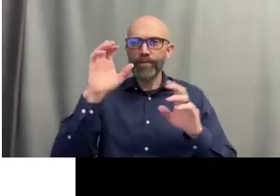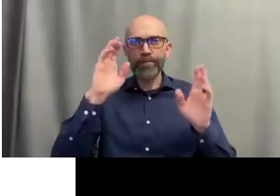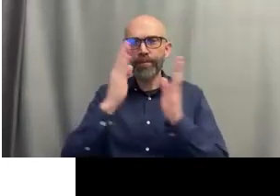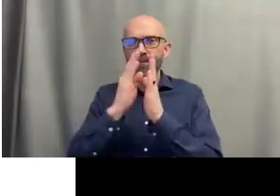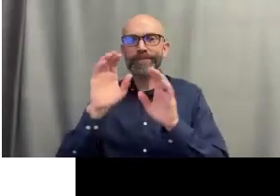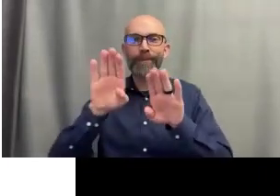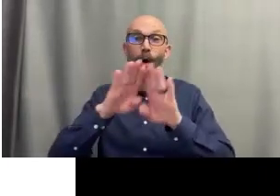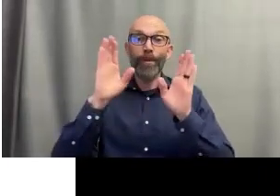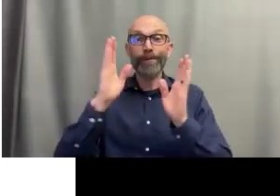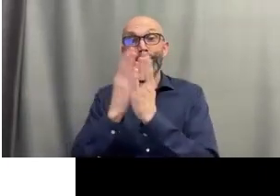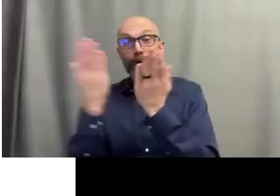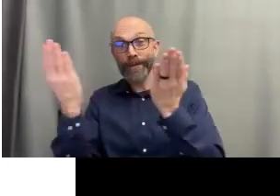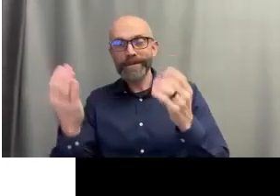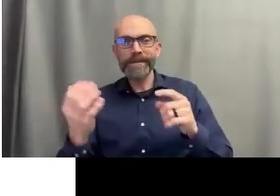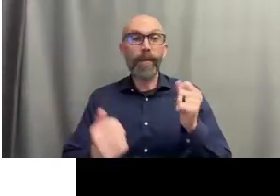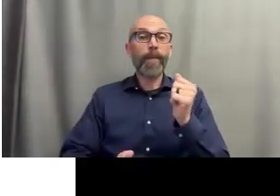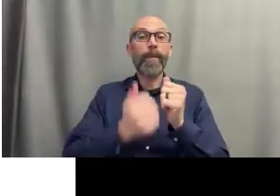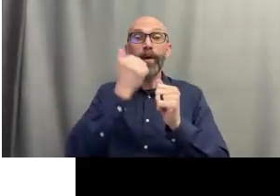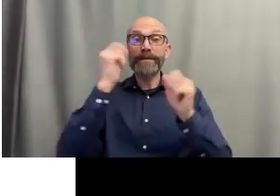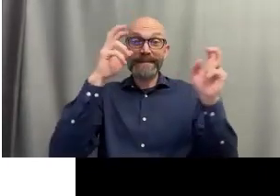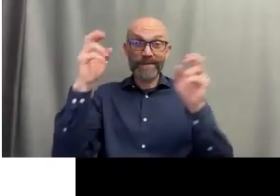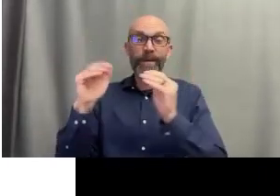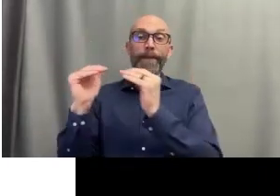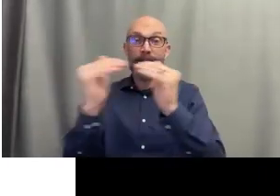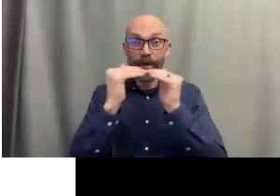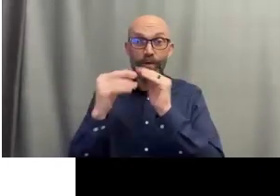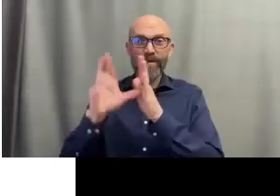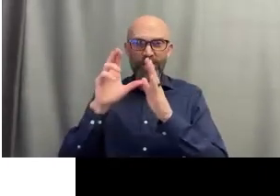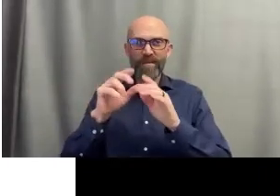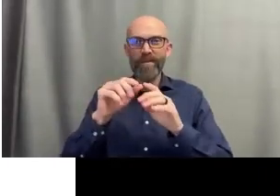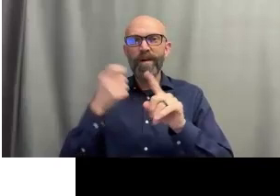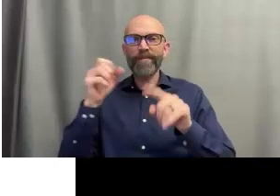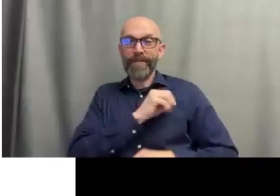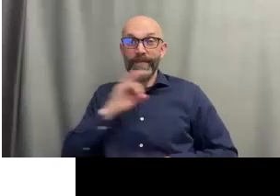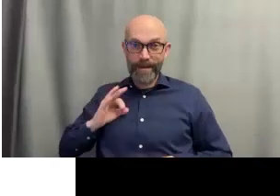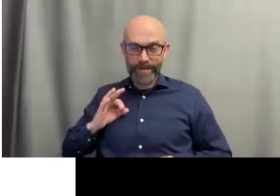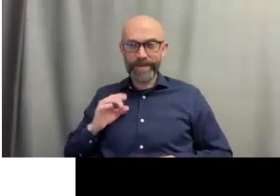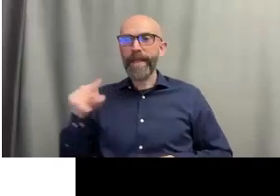A lot of these are peer reviewed by faculty. And you can see those reviews and they look at,